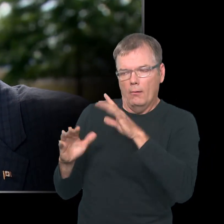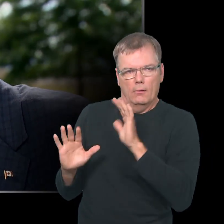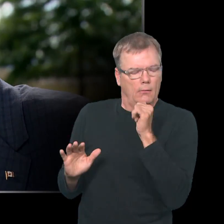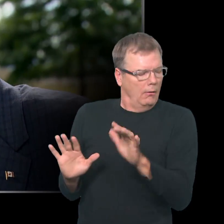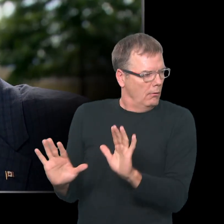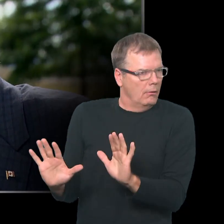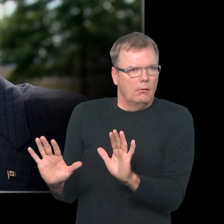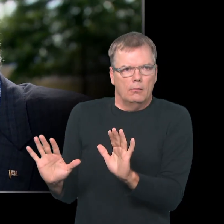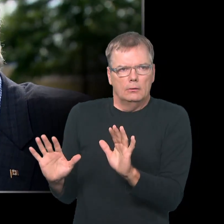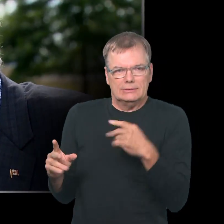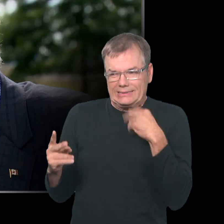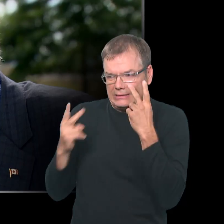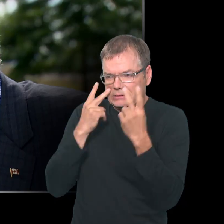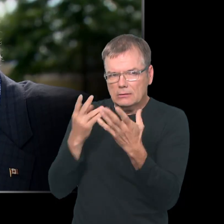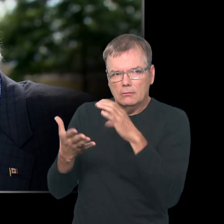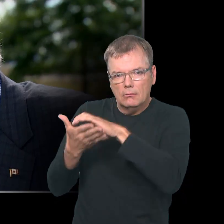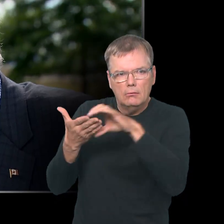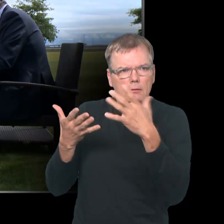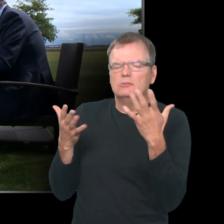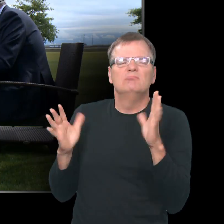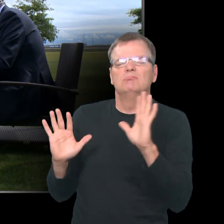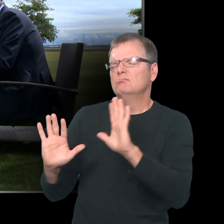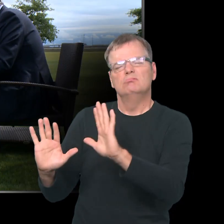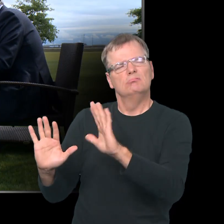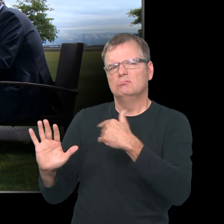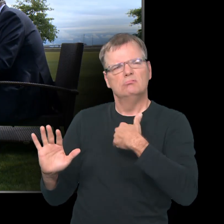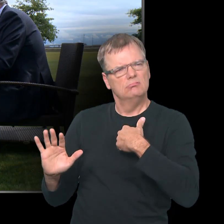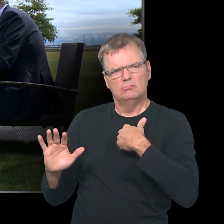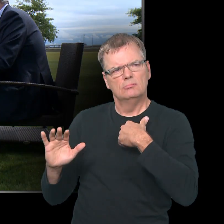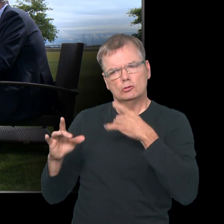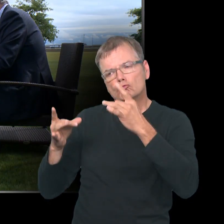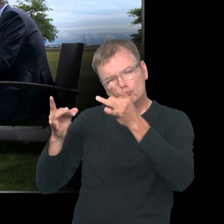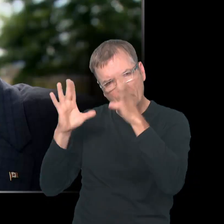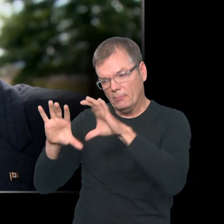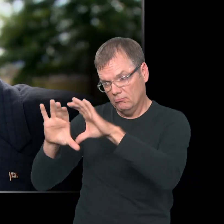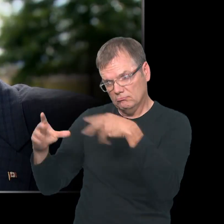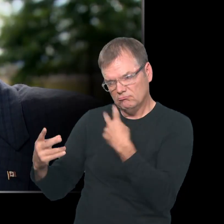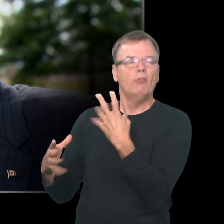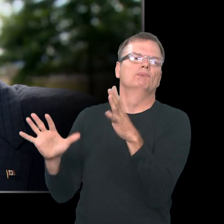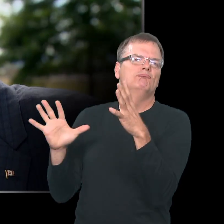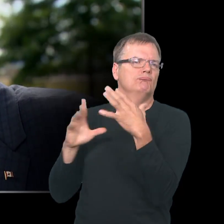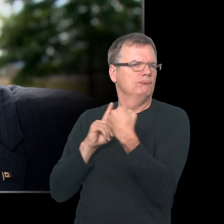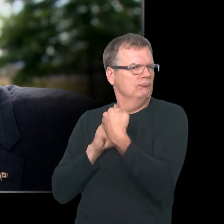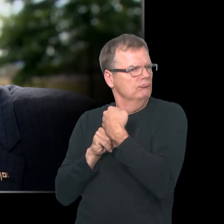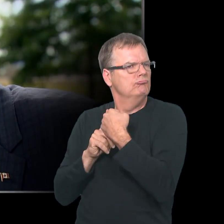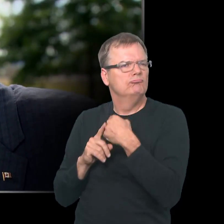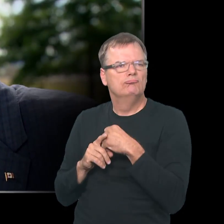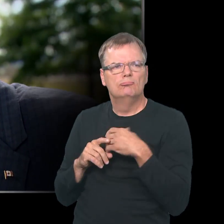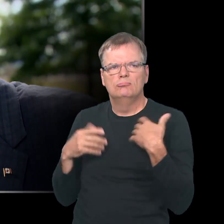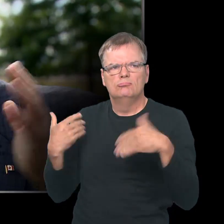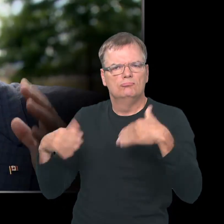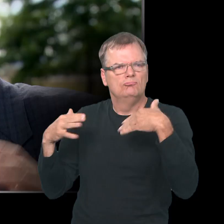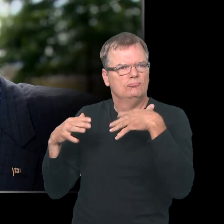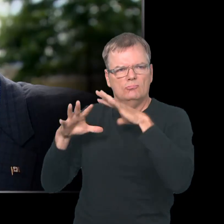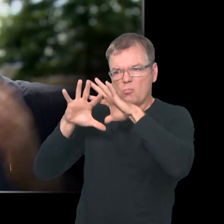in the sense that, god help us if we ever get to the standpoint where that doesn't effect us. I don't need to tell anybody this is a tragedy.